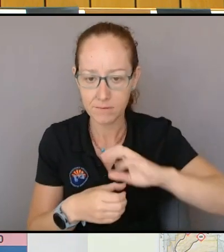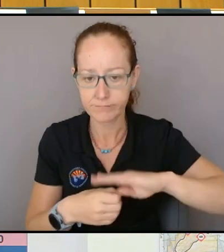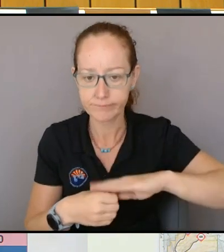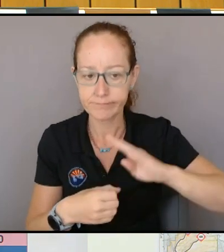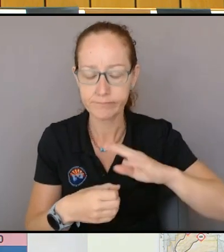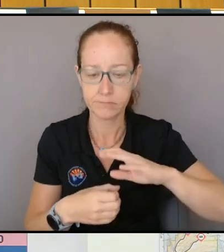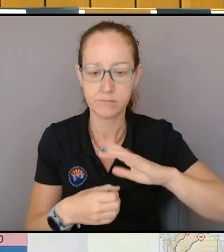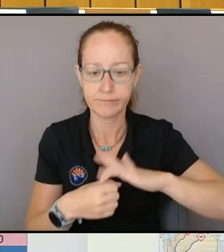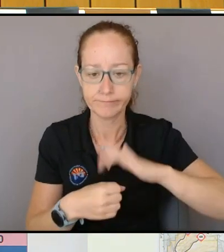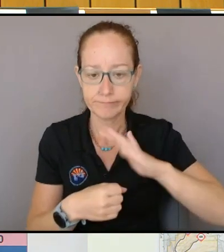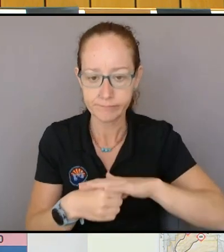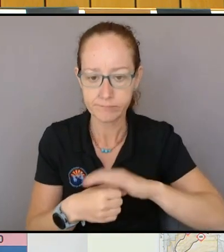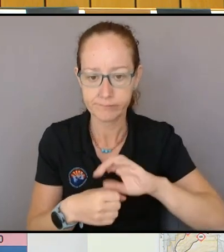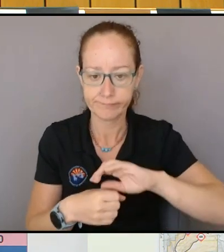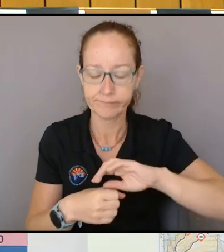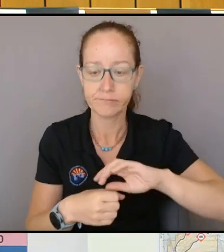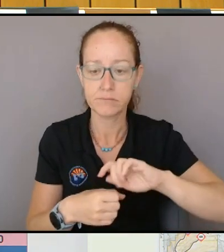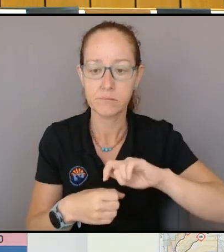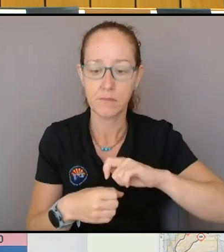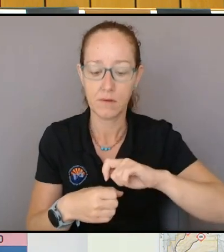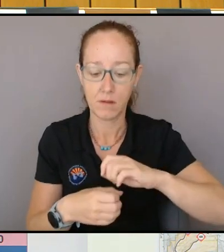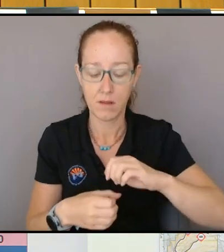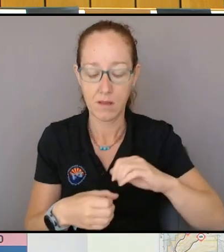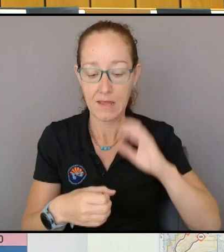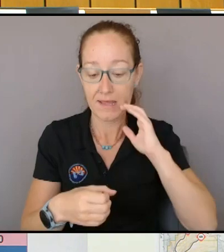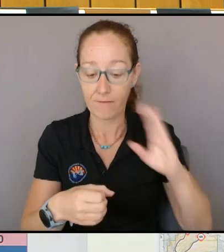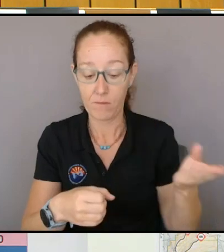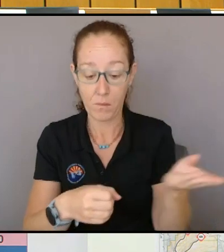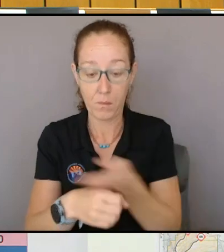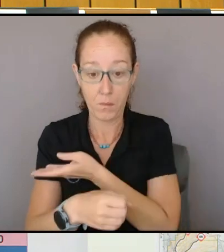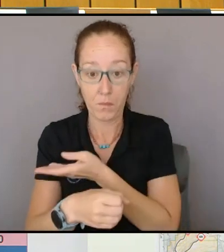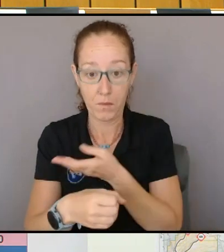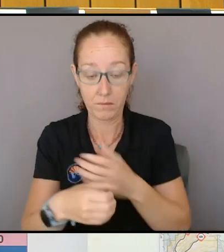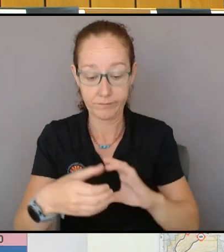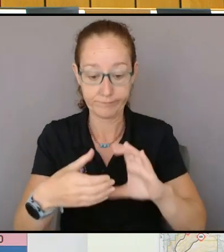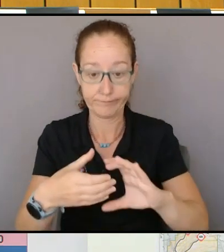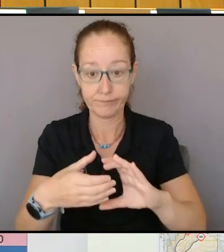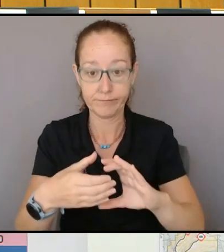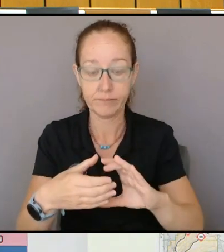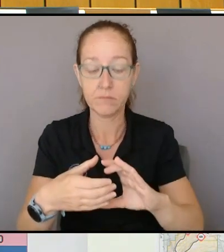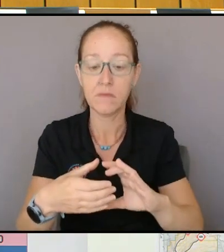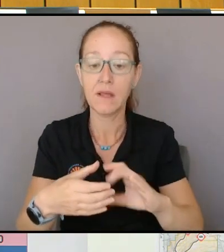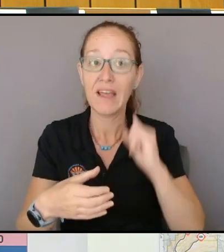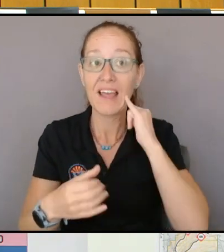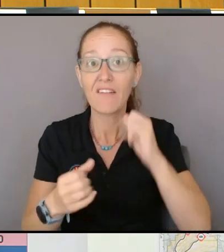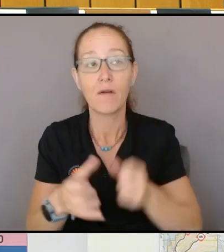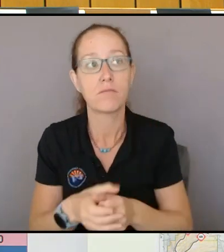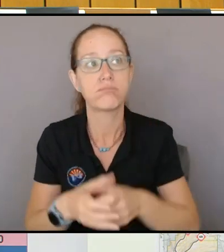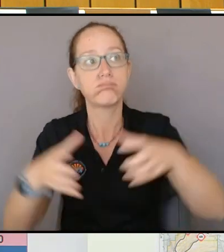And so we set that up on an area where the helicopters could reach in there and dip out of it. And using some of the